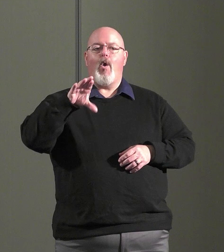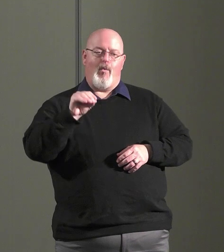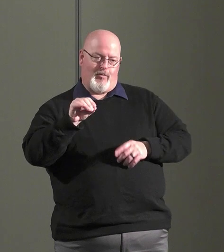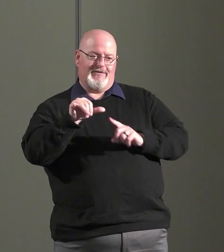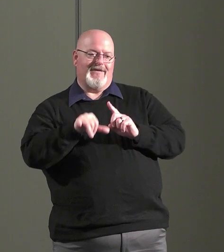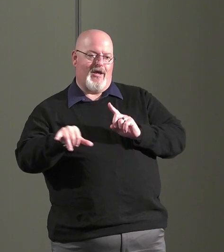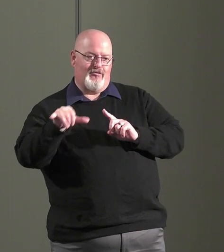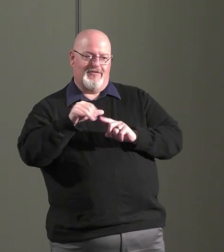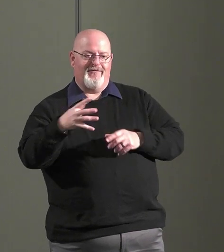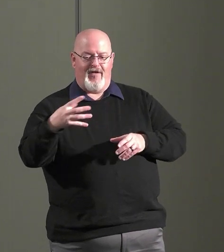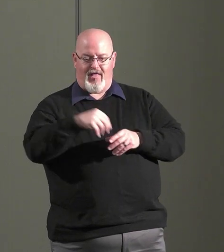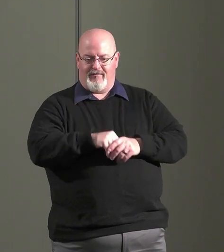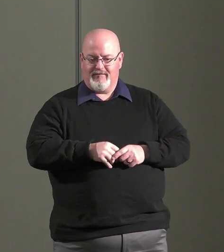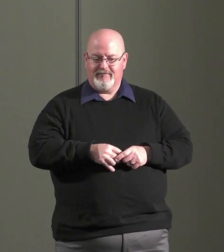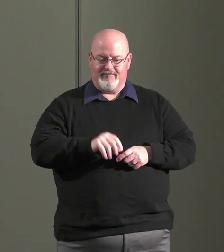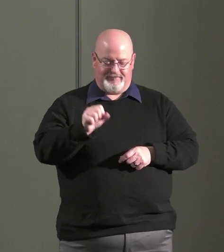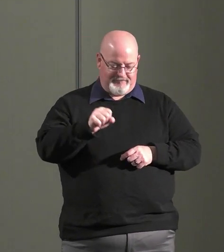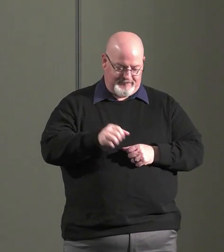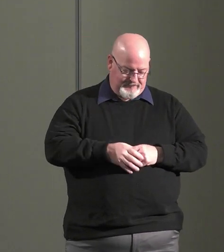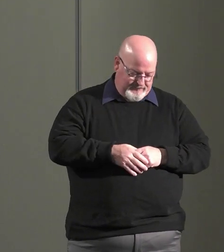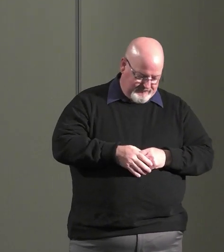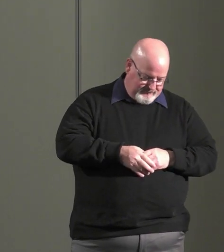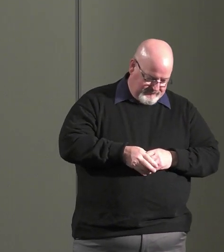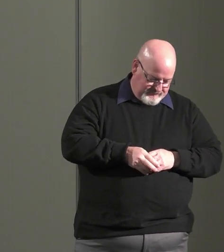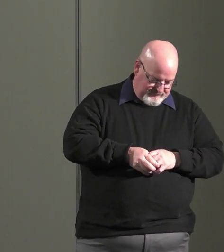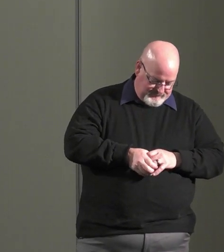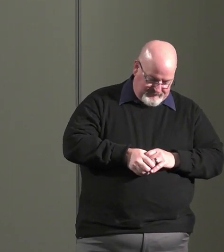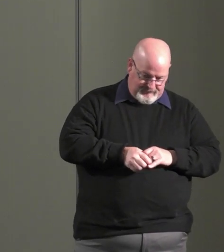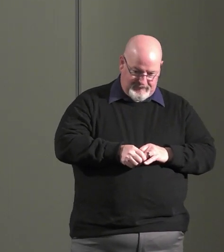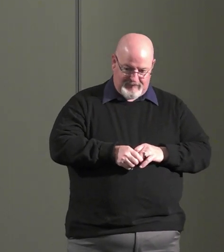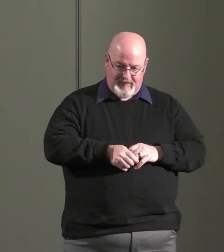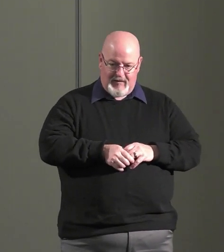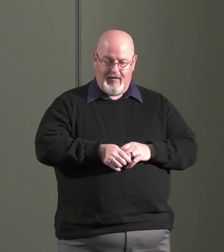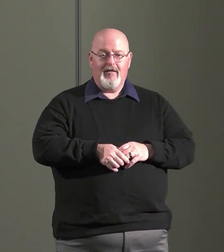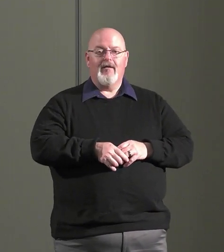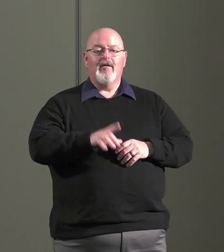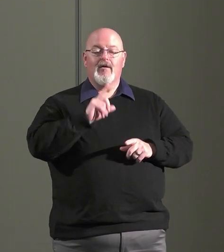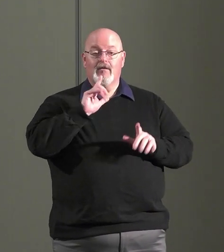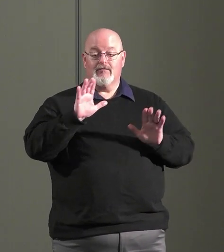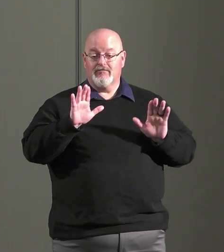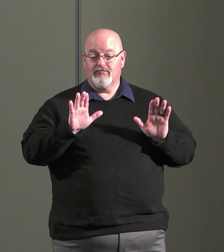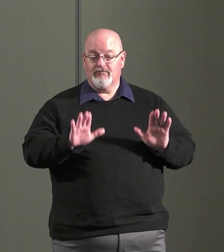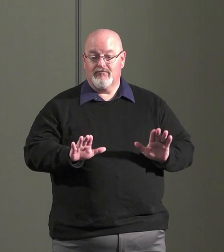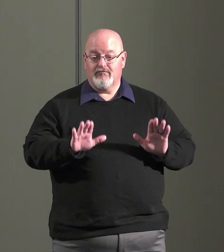I will I wanted to point out how great it is to have the beta group to test